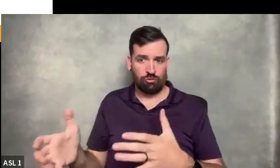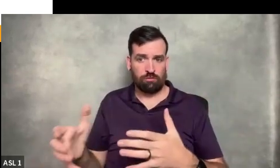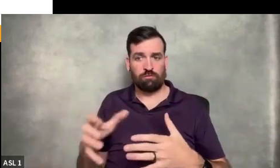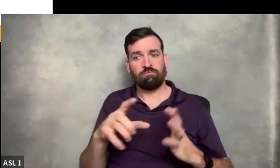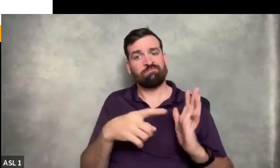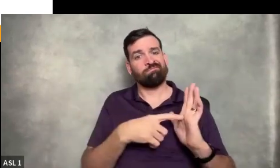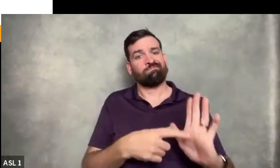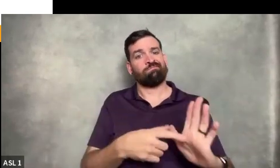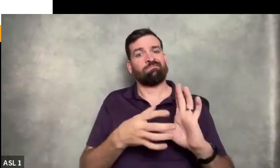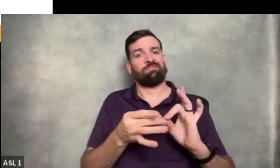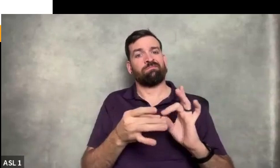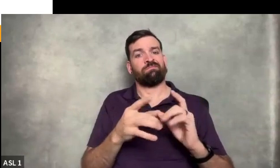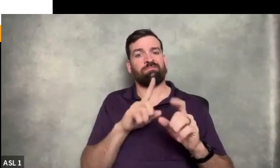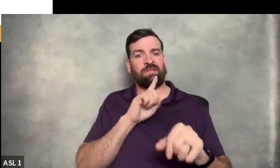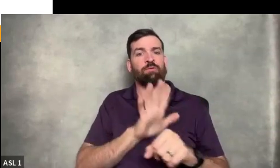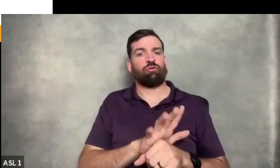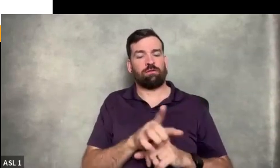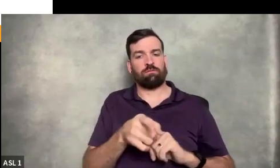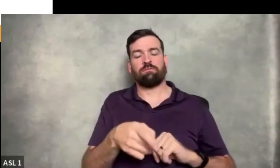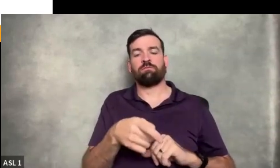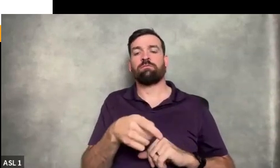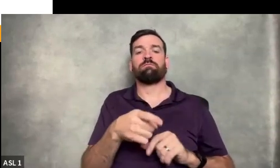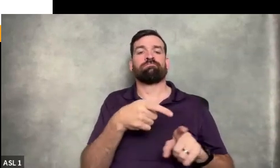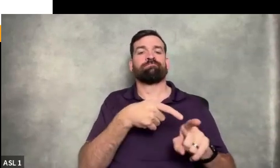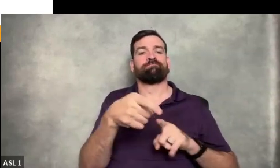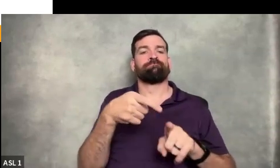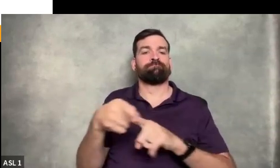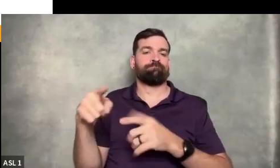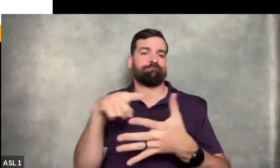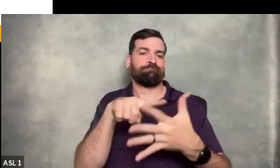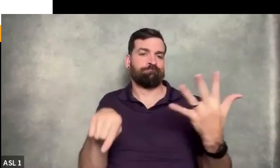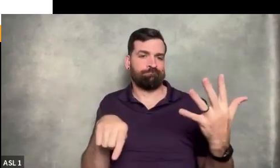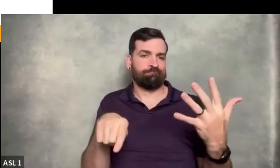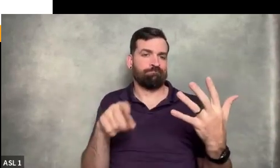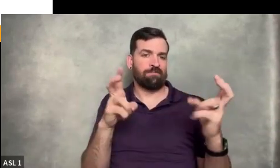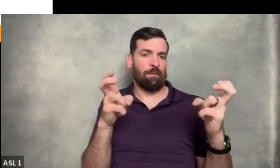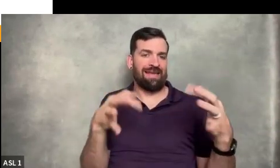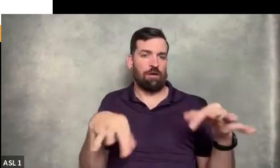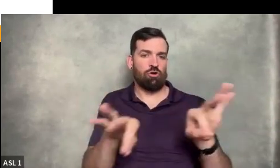commitment to these tenets by addressing the areas covered in this key topic area. As I mentioned,